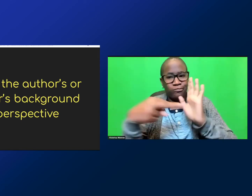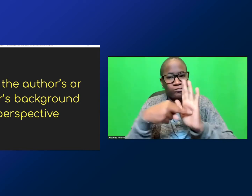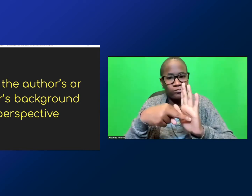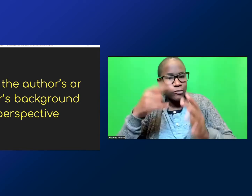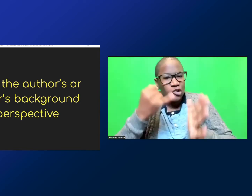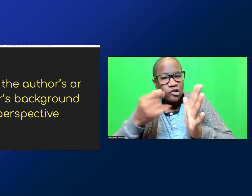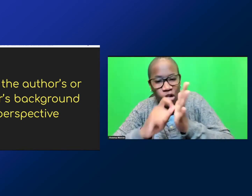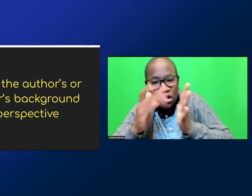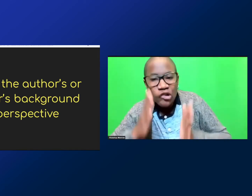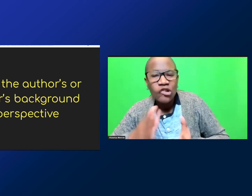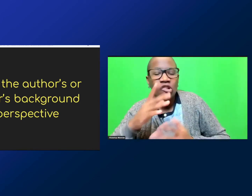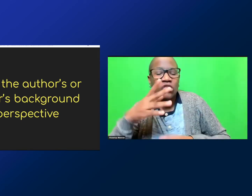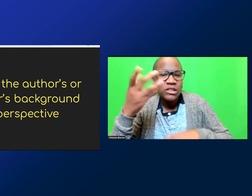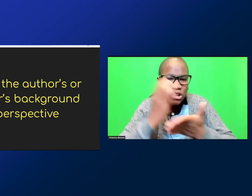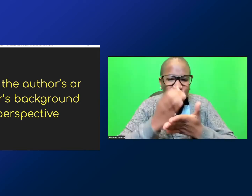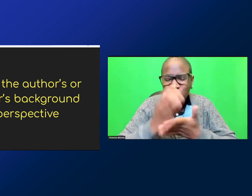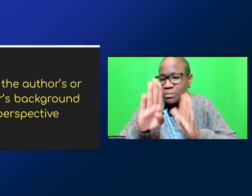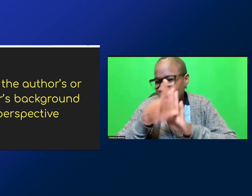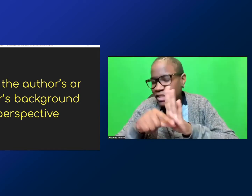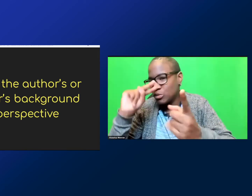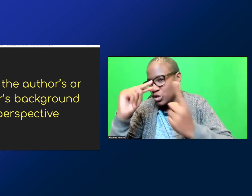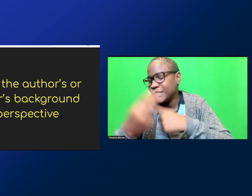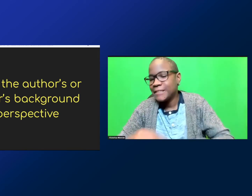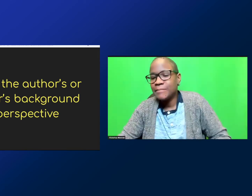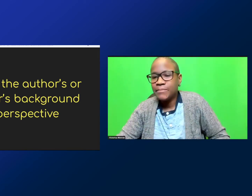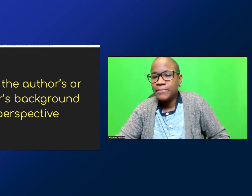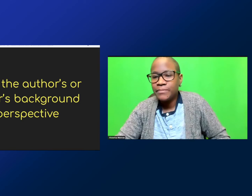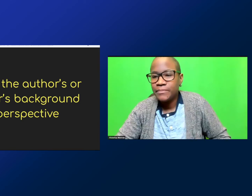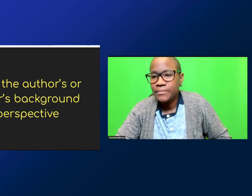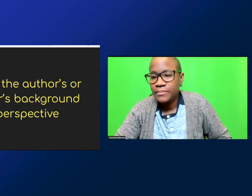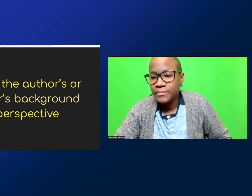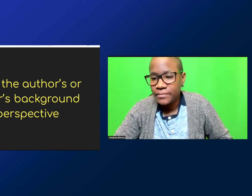but once you understand the history about it then you would know you know as a black author or a